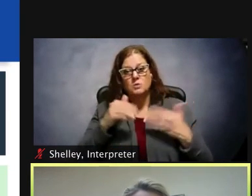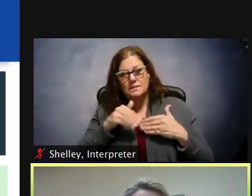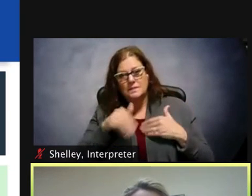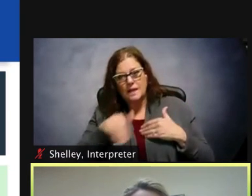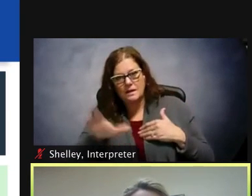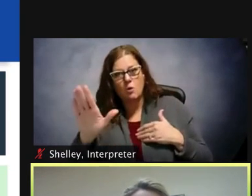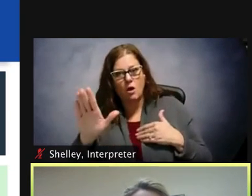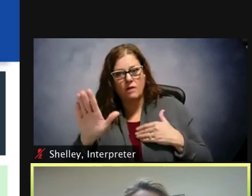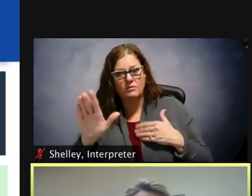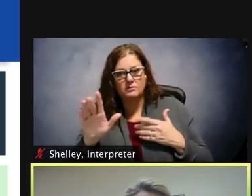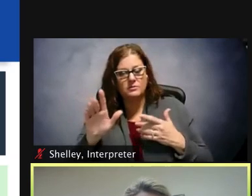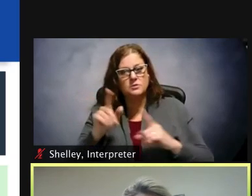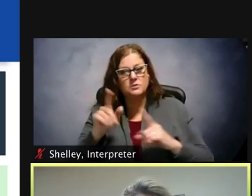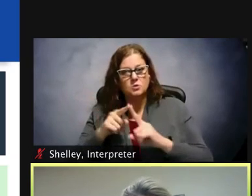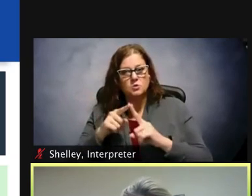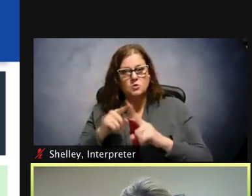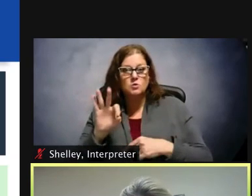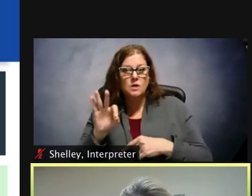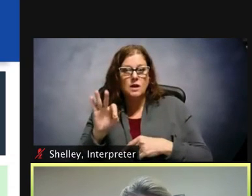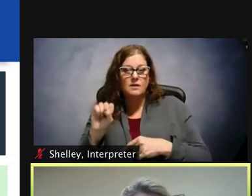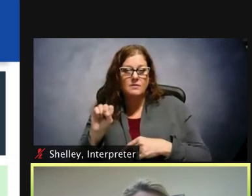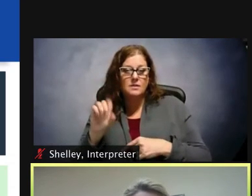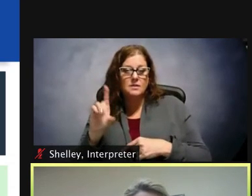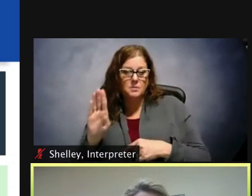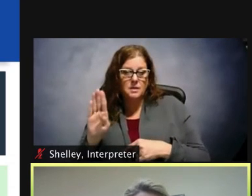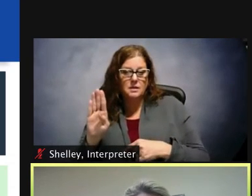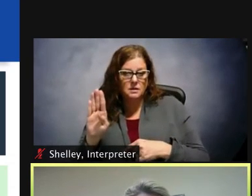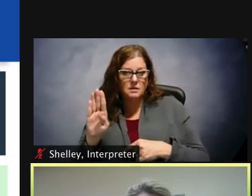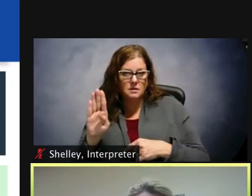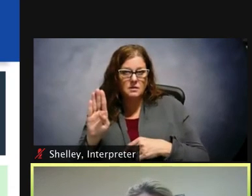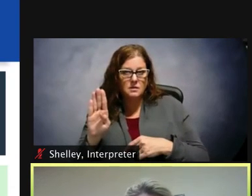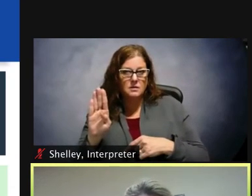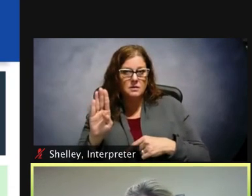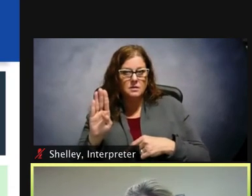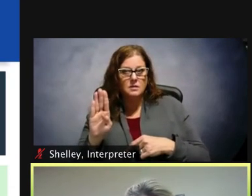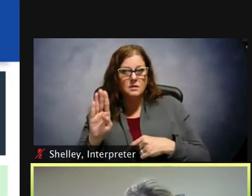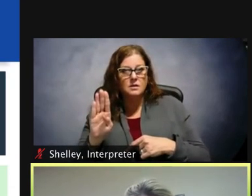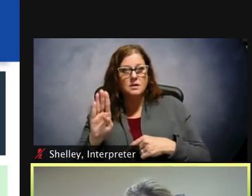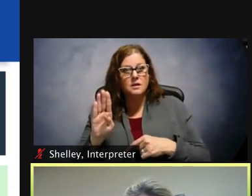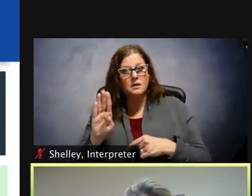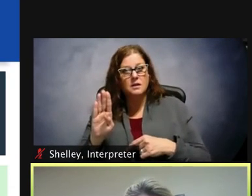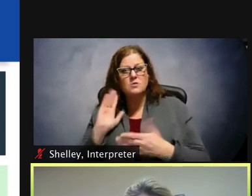to the Florida School for the Deaf because he's so close with his siblings. They have